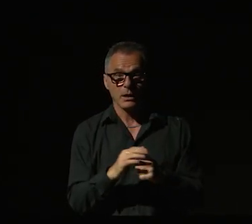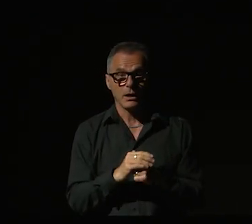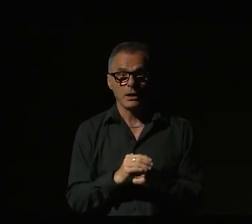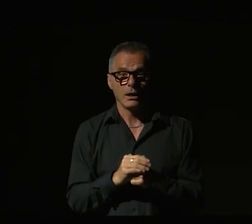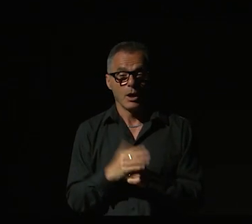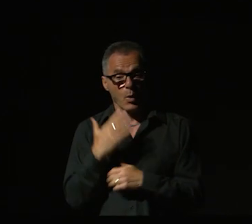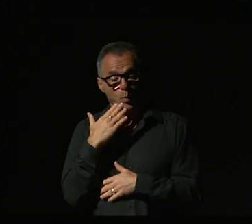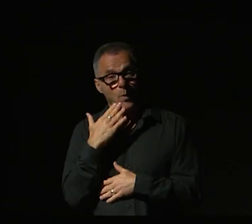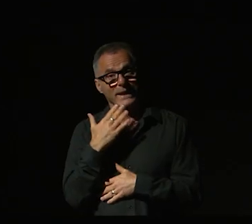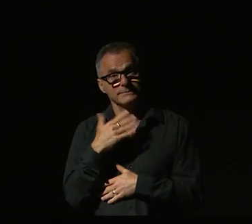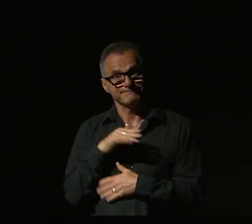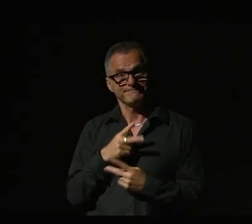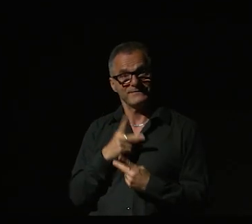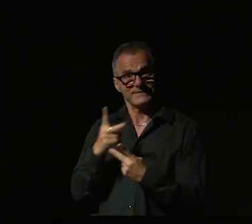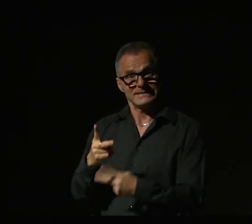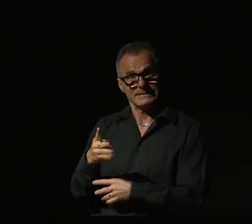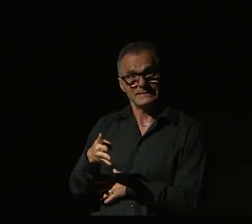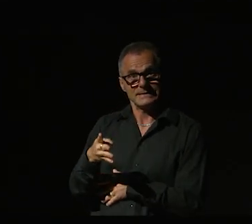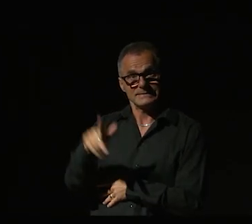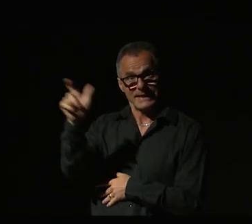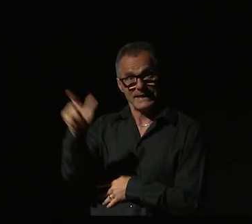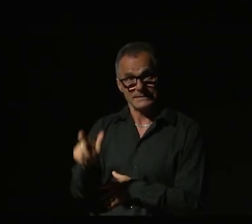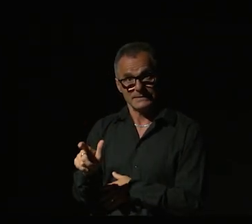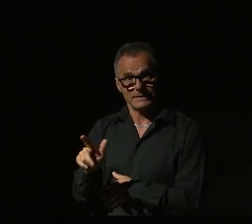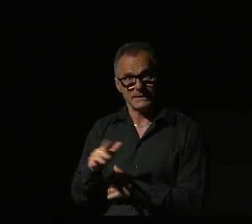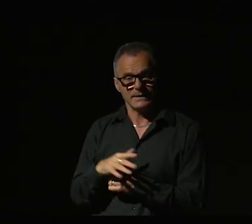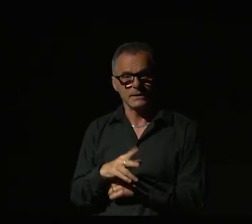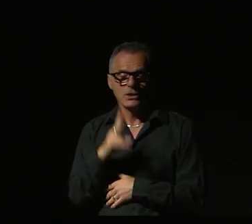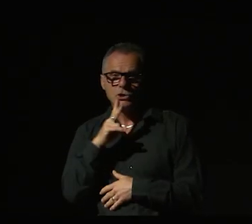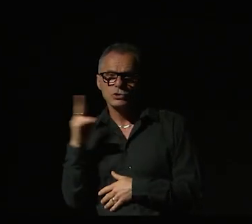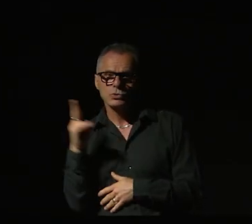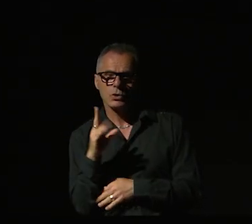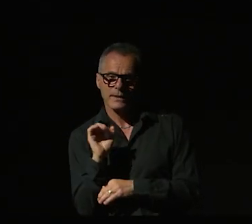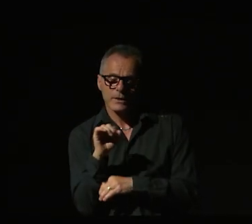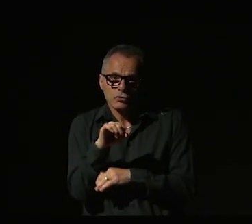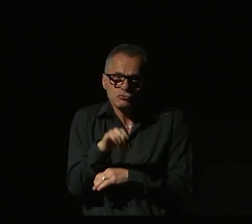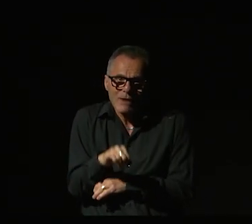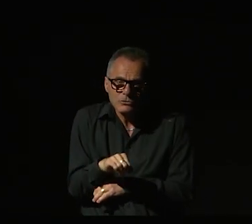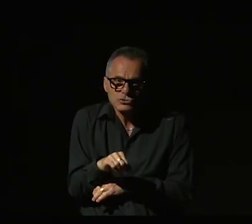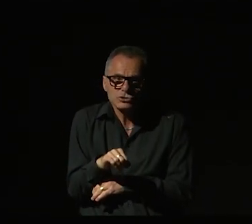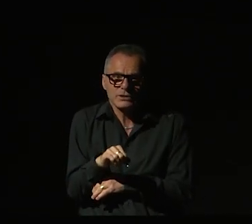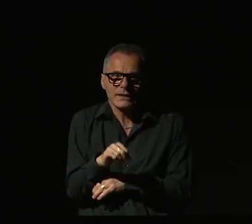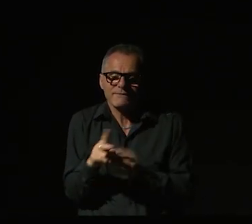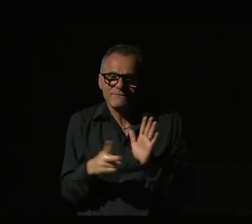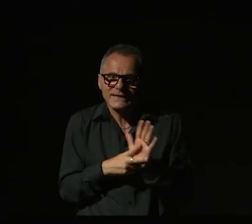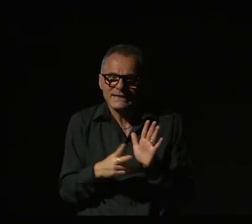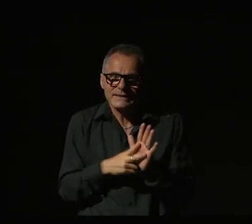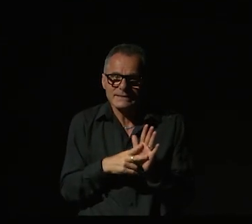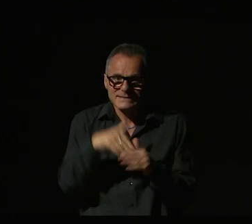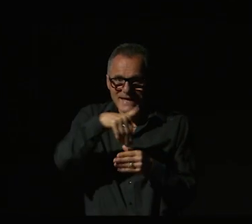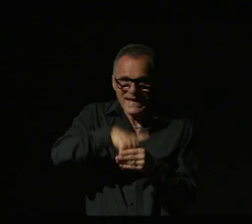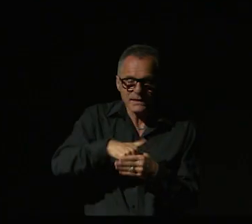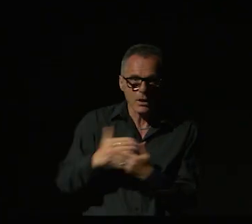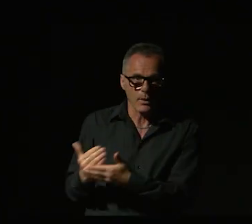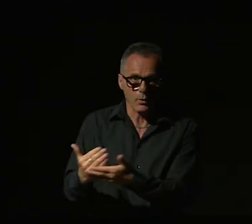when he was in Italy. It's always believed that he looked at the crouching Venus in the collection of the Dukes of Mantua, which is where he spent most of his time.